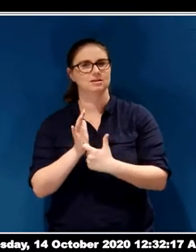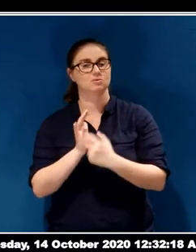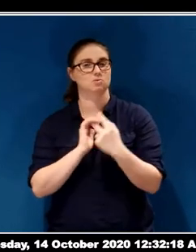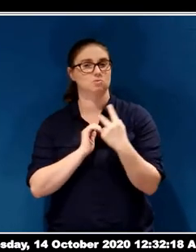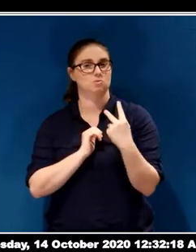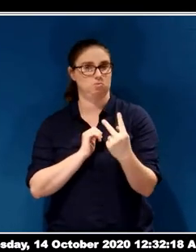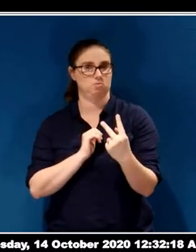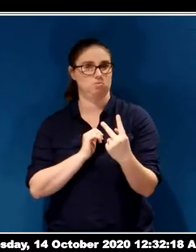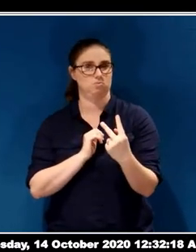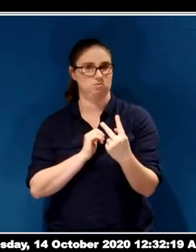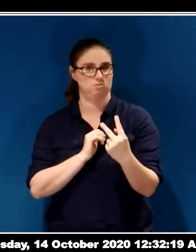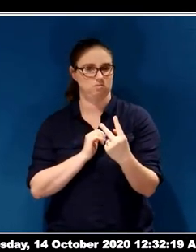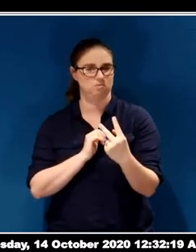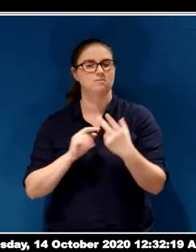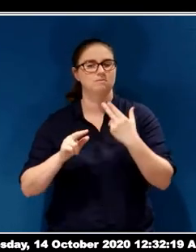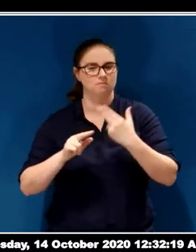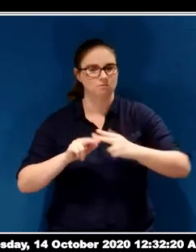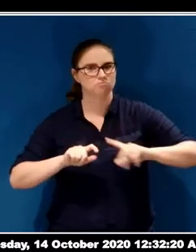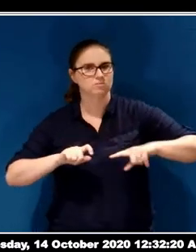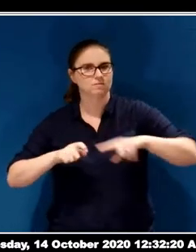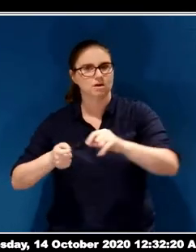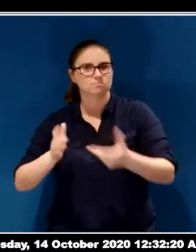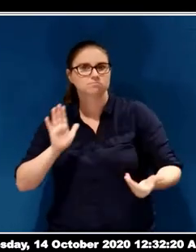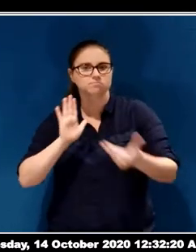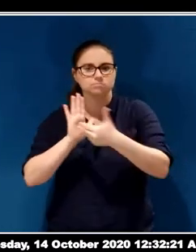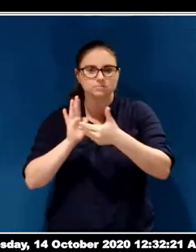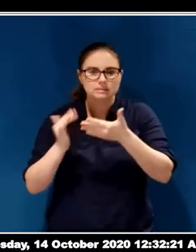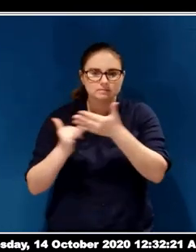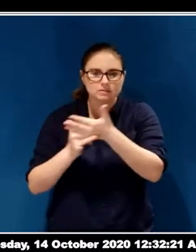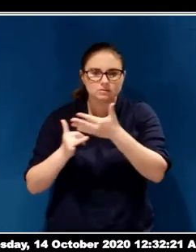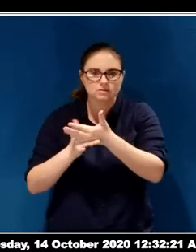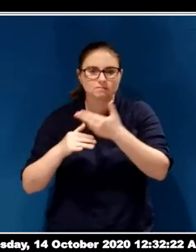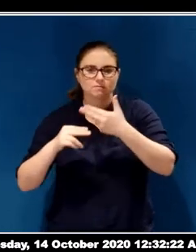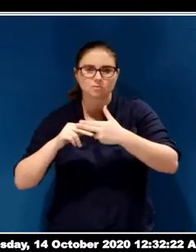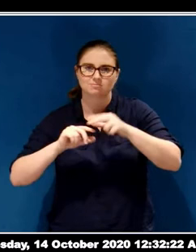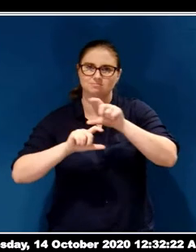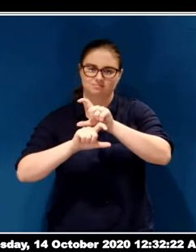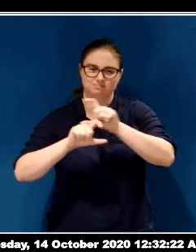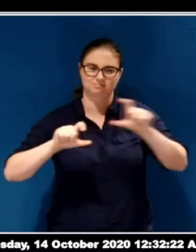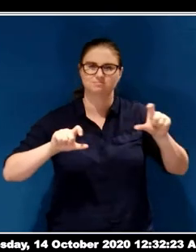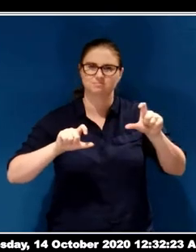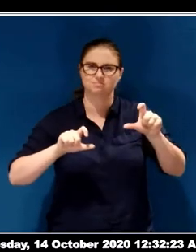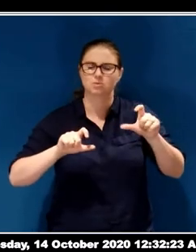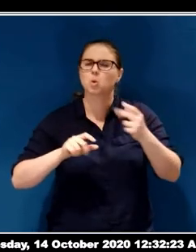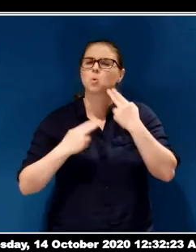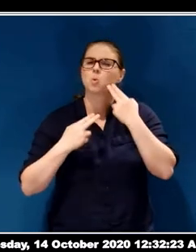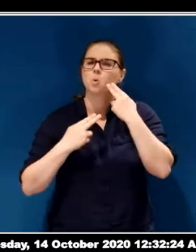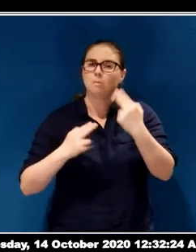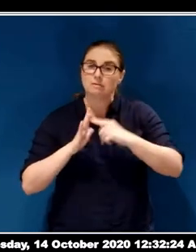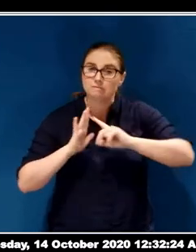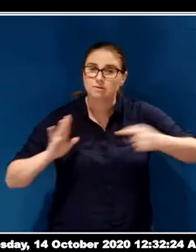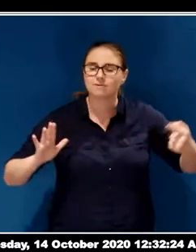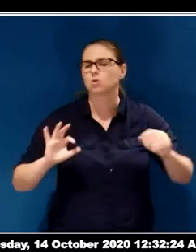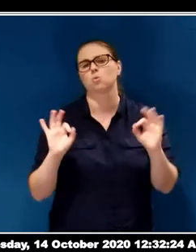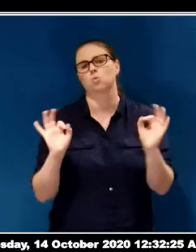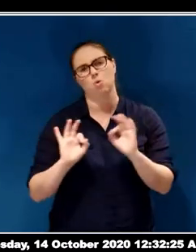for a finite period of time. And this should be provided for students who are performing somewhat below